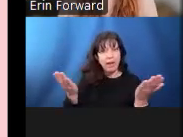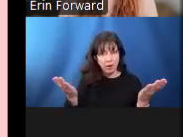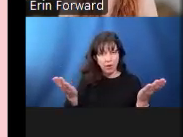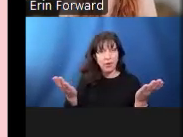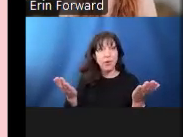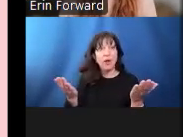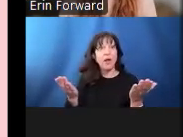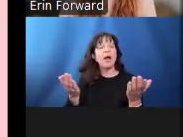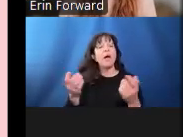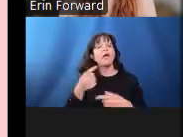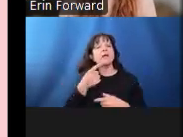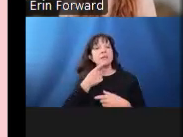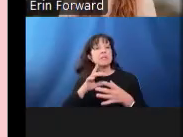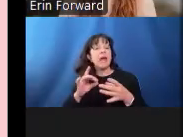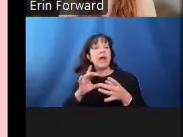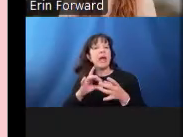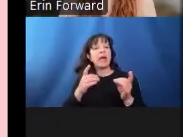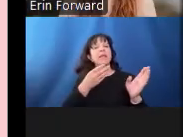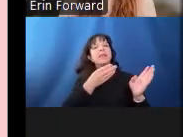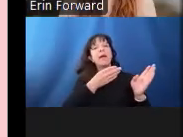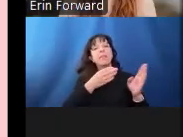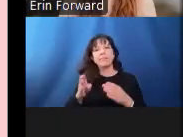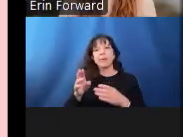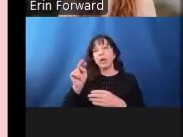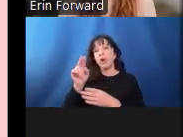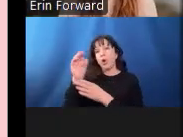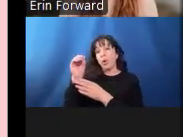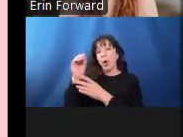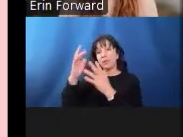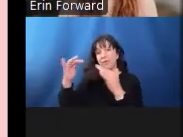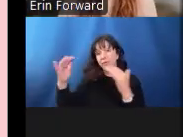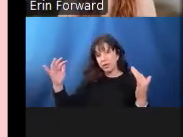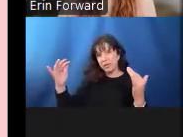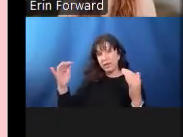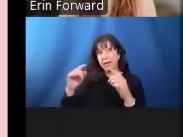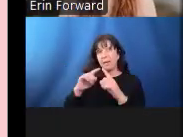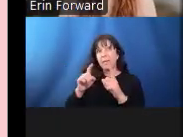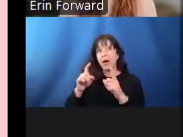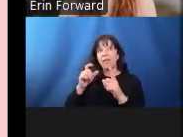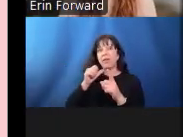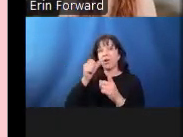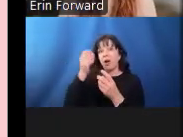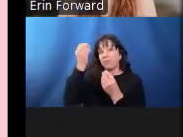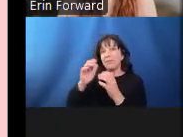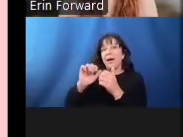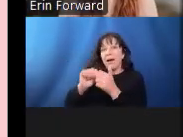saying that they're shifting to neurodiversity affirming care, but they're not telling us how. And Marsha Dunn Klein does a